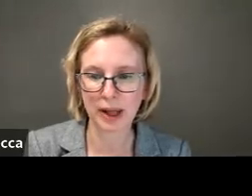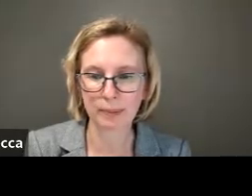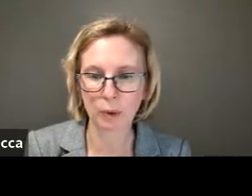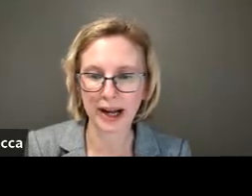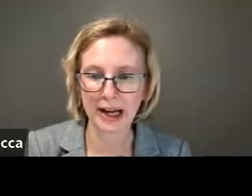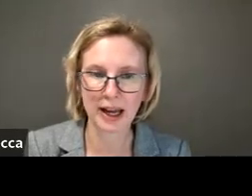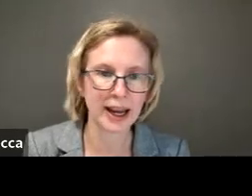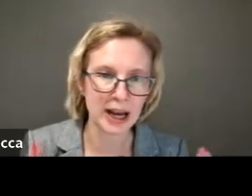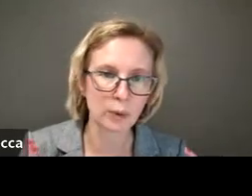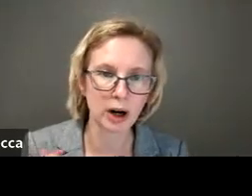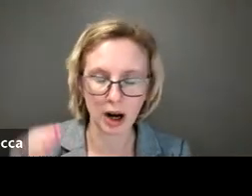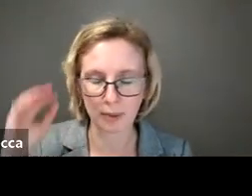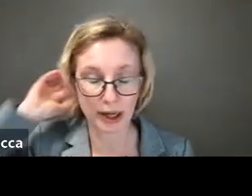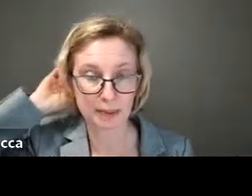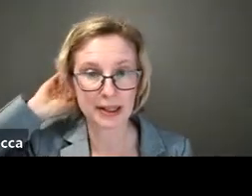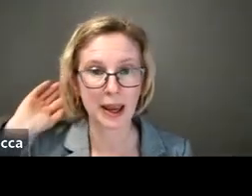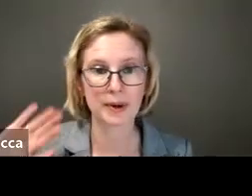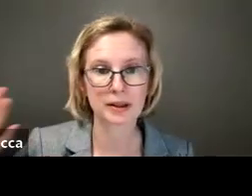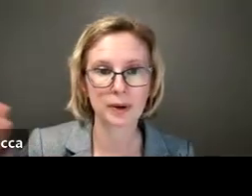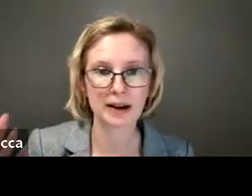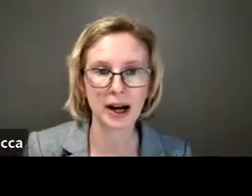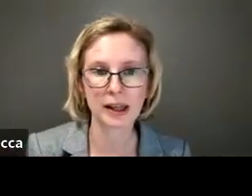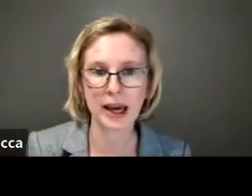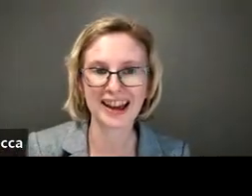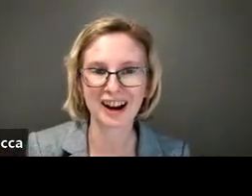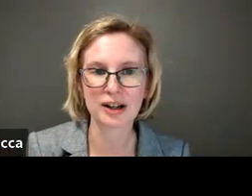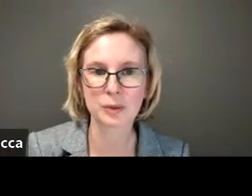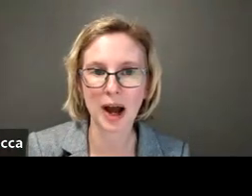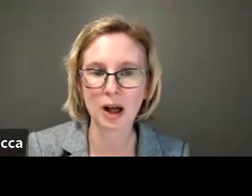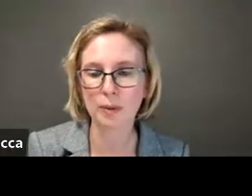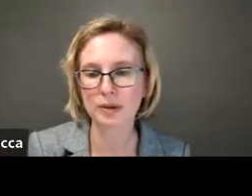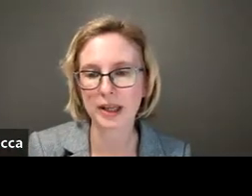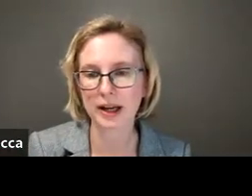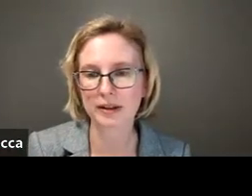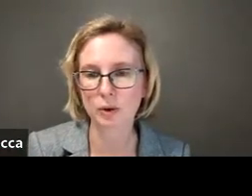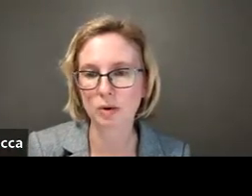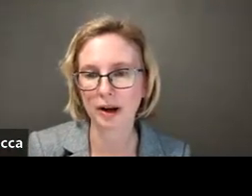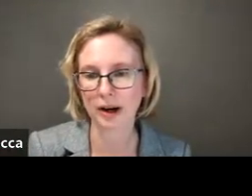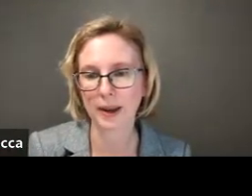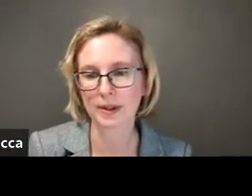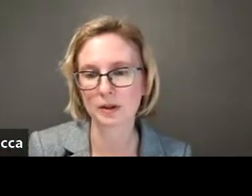Blackboard Ally, and now we're a Brightspace campus. And we have eyes there as well. But we use that as a tool on our campus as